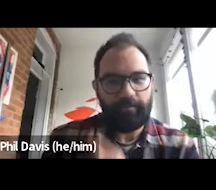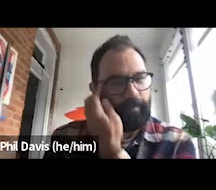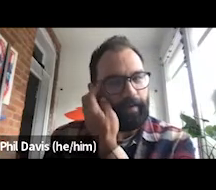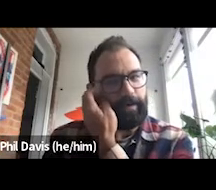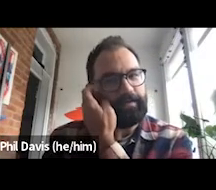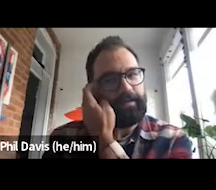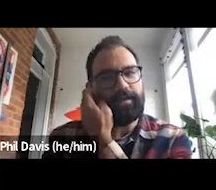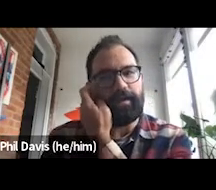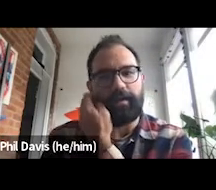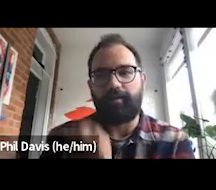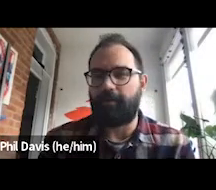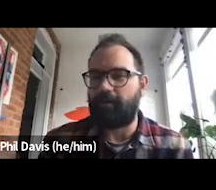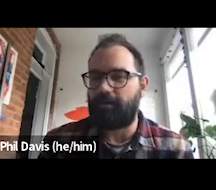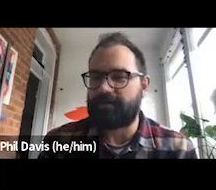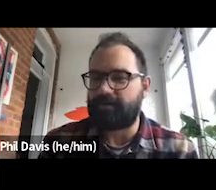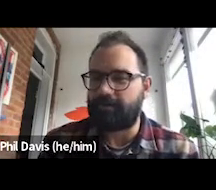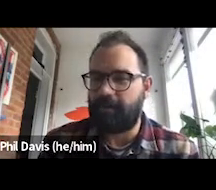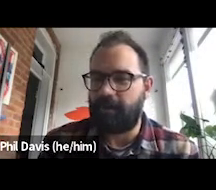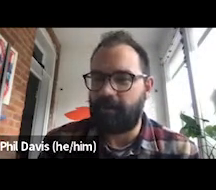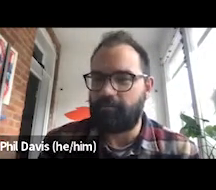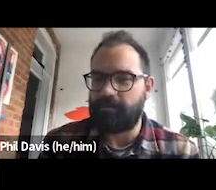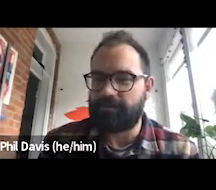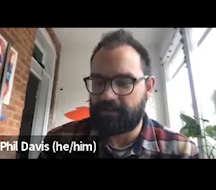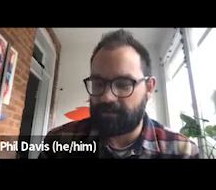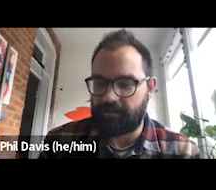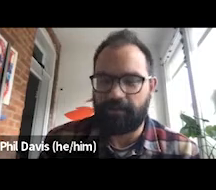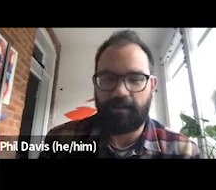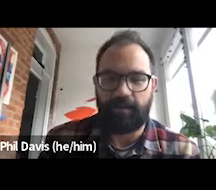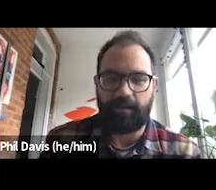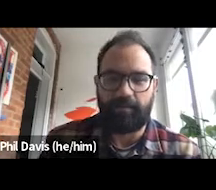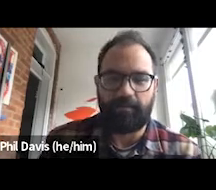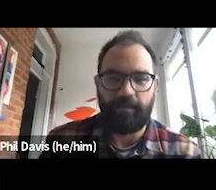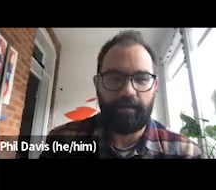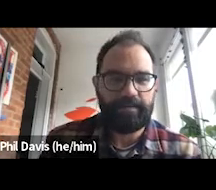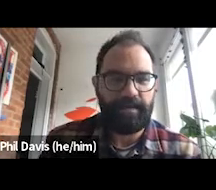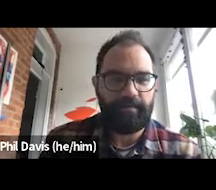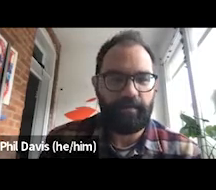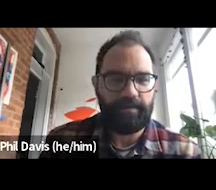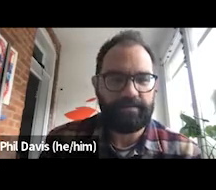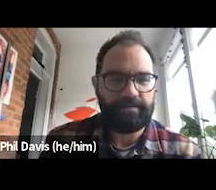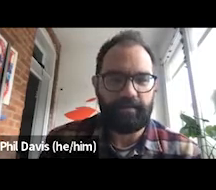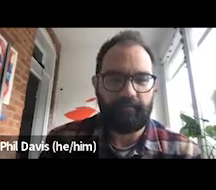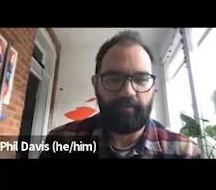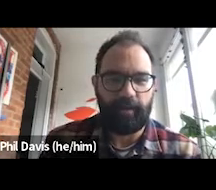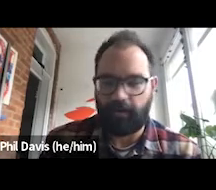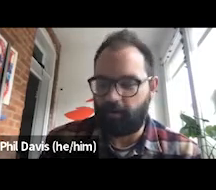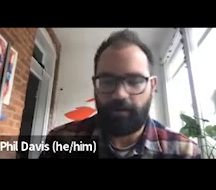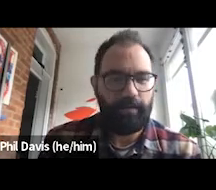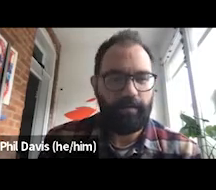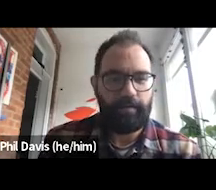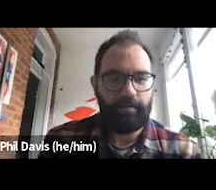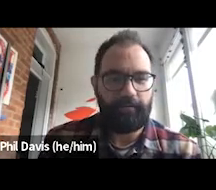I'm an animater primarily but also a musician and sound artist and filmmaker.